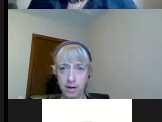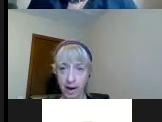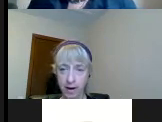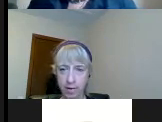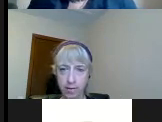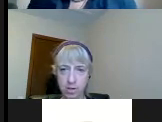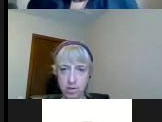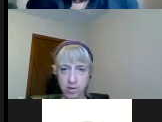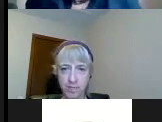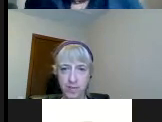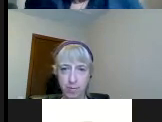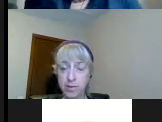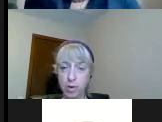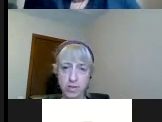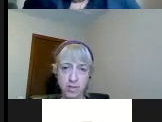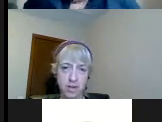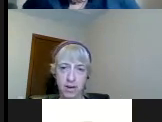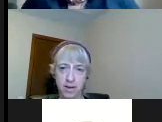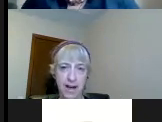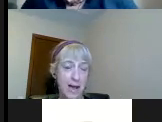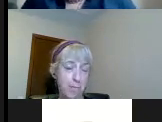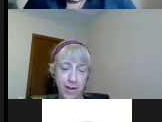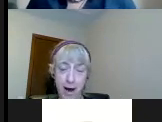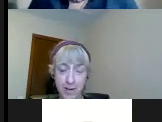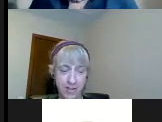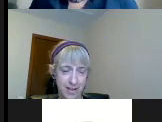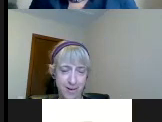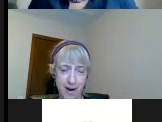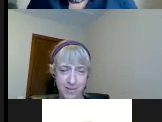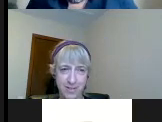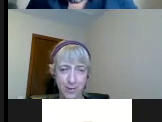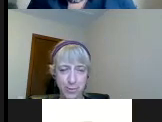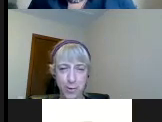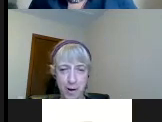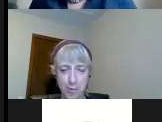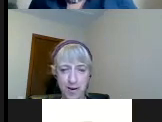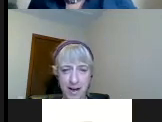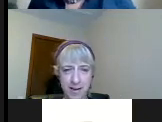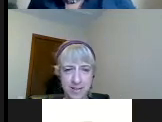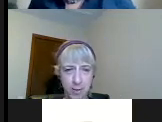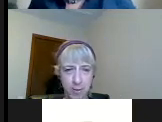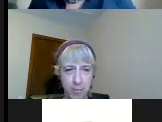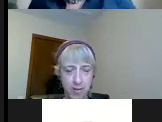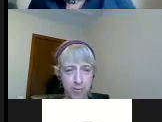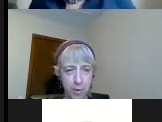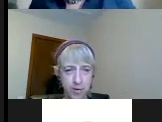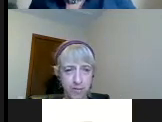I think, nine other additional resources. DeLeana Strohl: Nine pages. Yeah. Laura Plummer: But they're excellent, they're excellent. So those will go out.